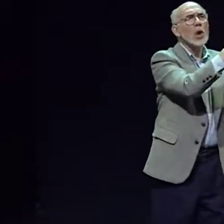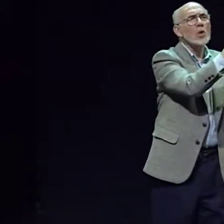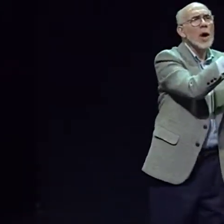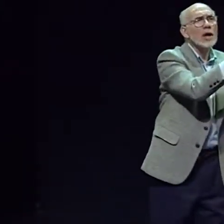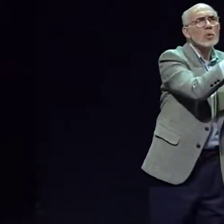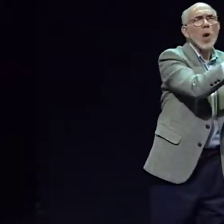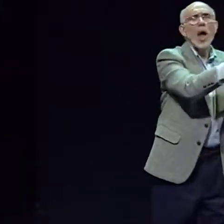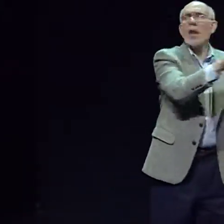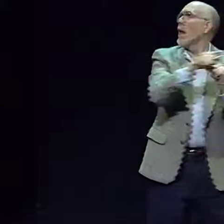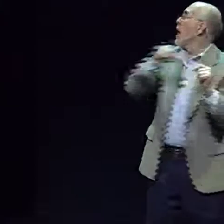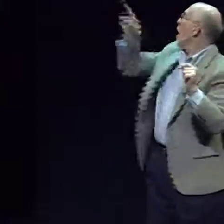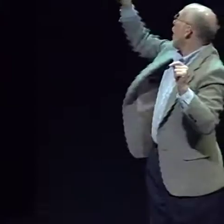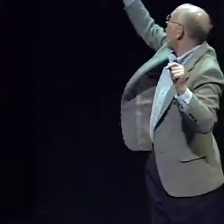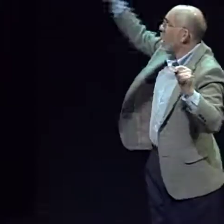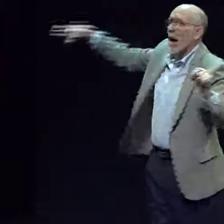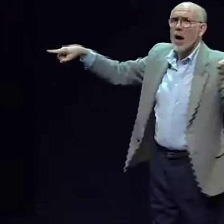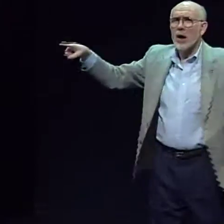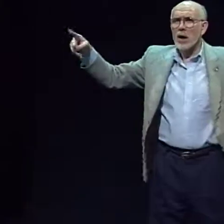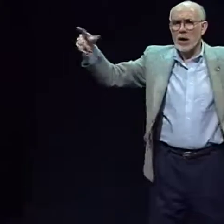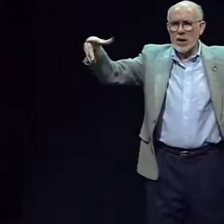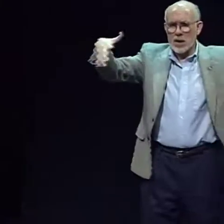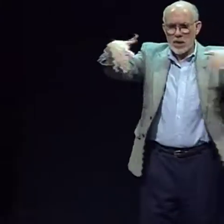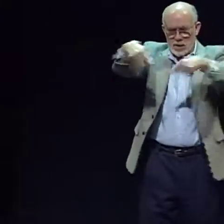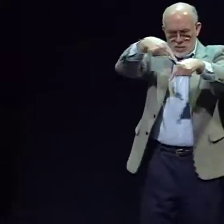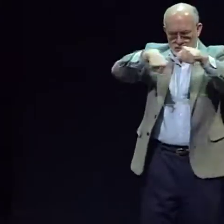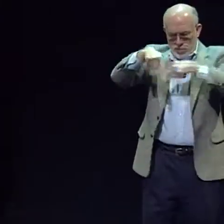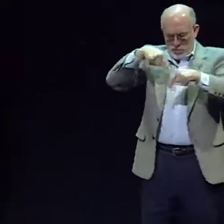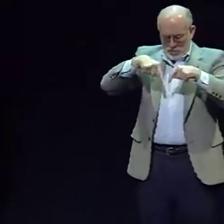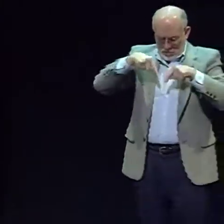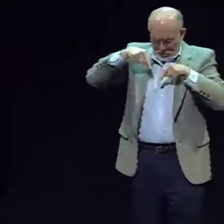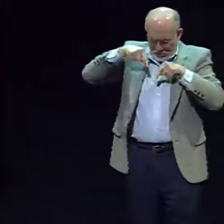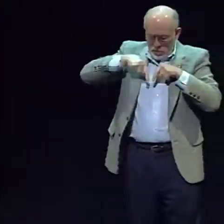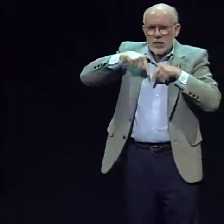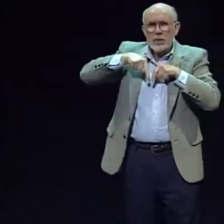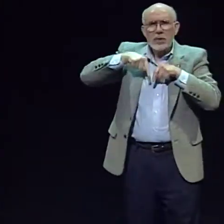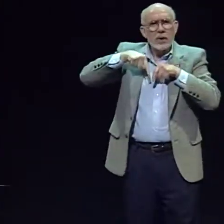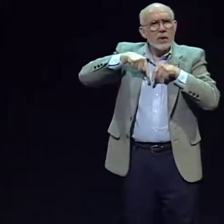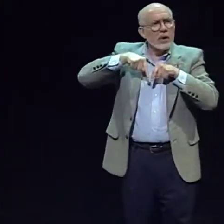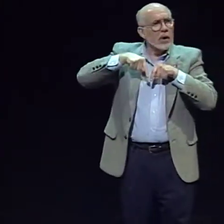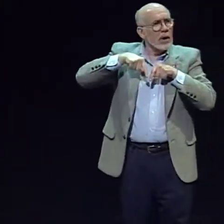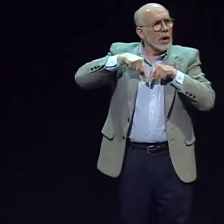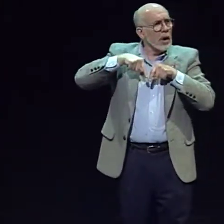NOW WE'RE TALKING ABOUT SPORTS, GAMES, DRAMA, THEATER--